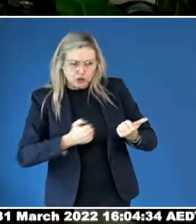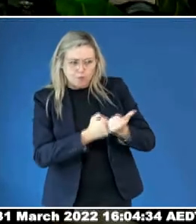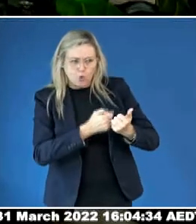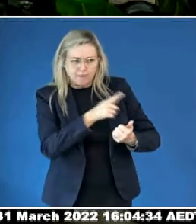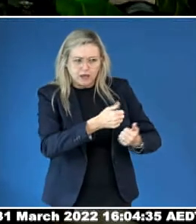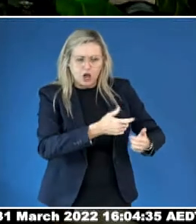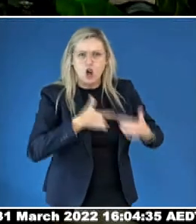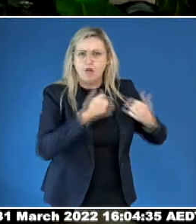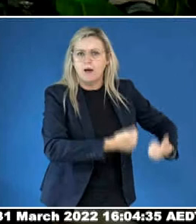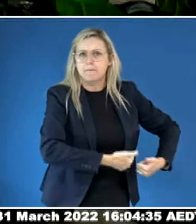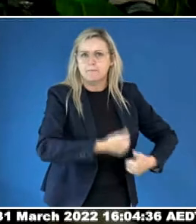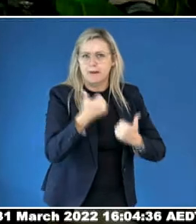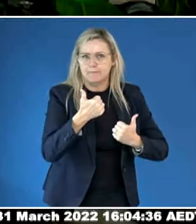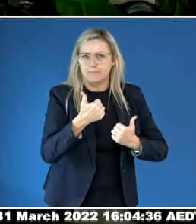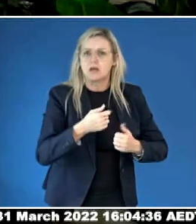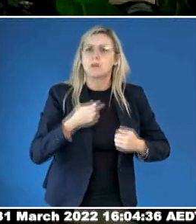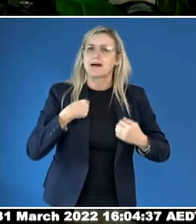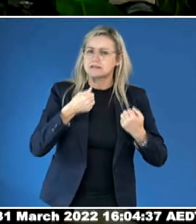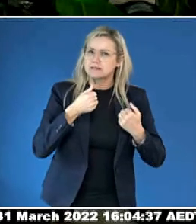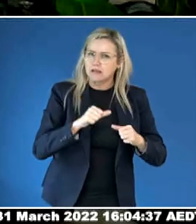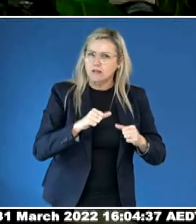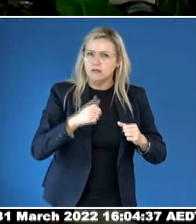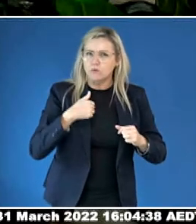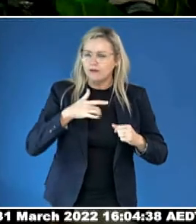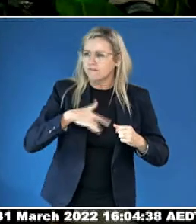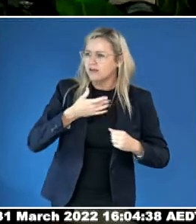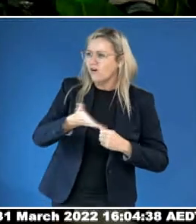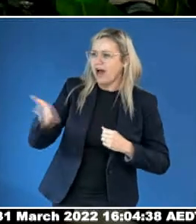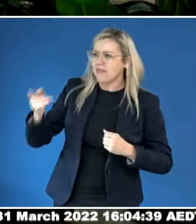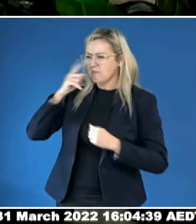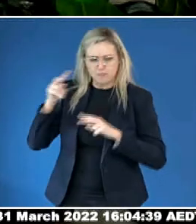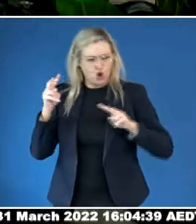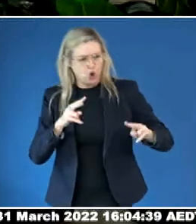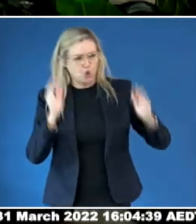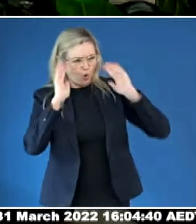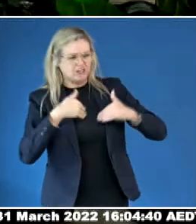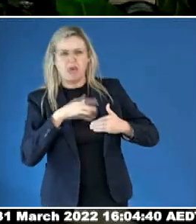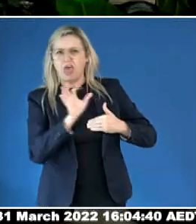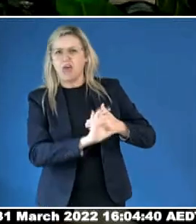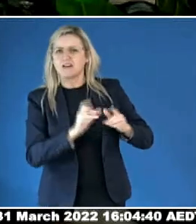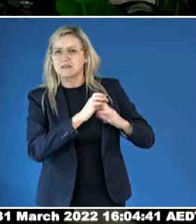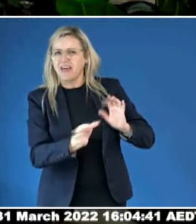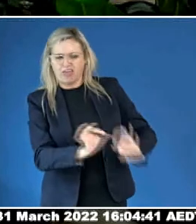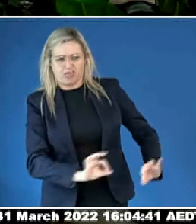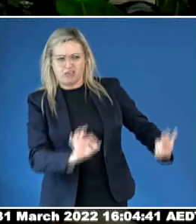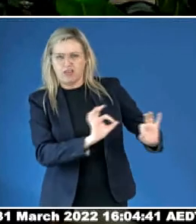While our identity continues to not exist in the eyes of society, we continue to degrade and bury all of who we are.